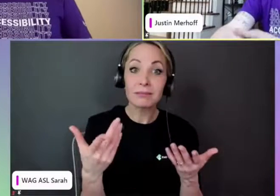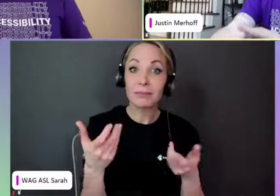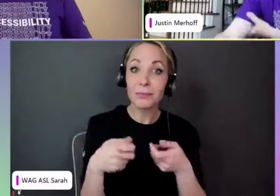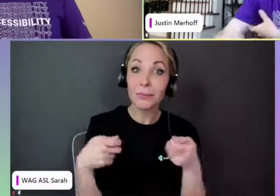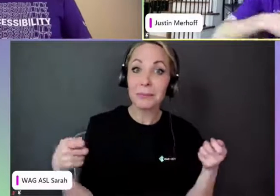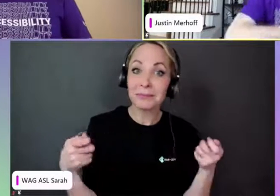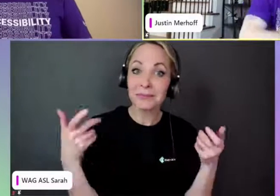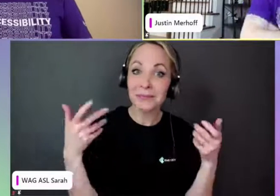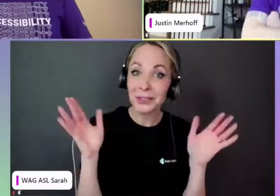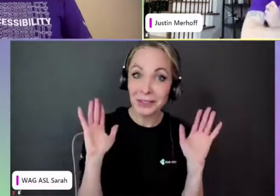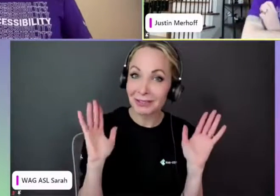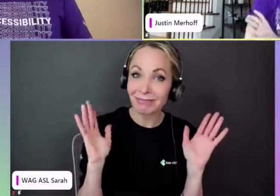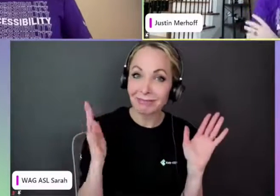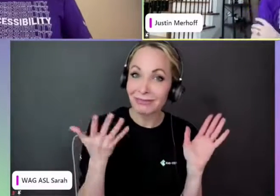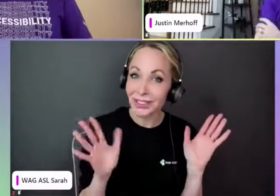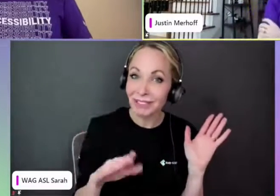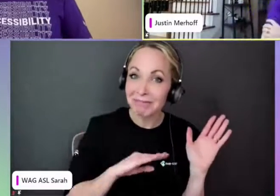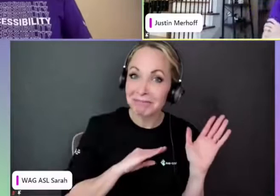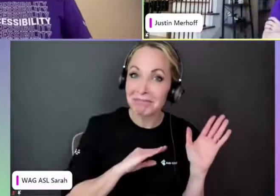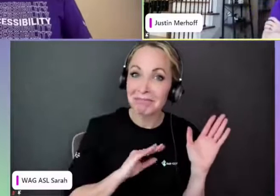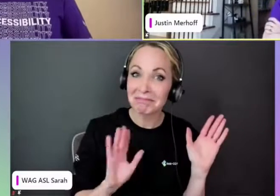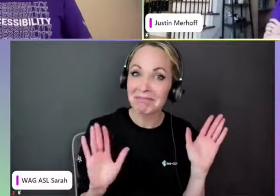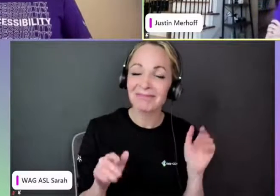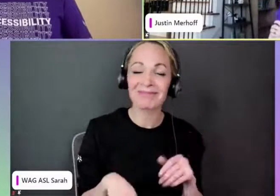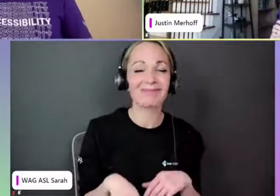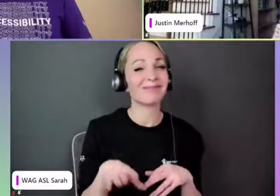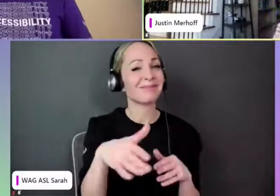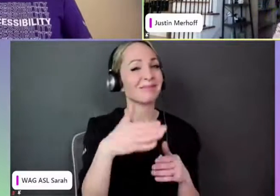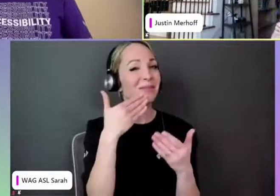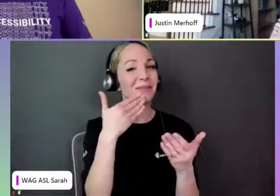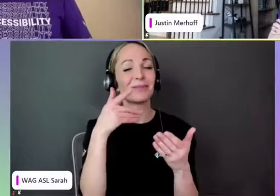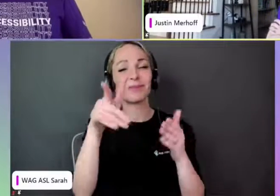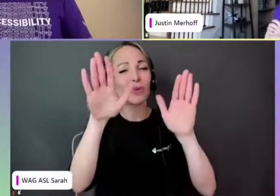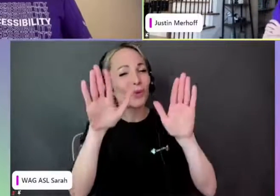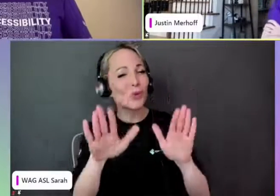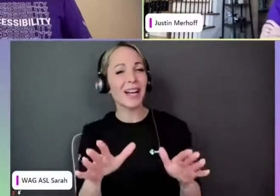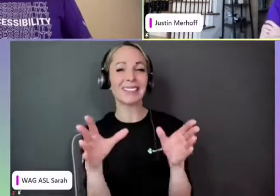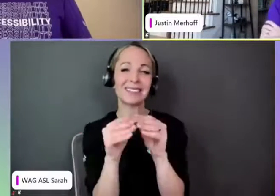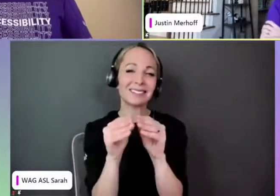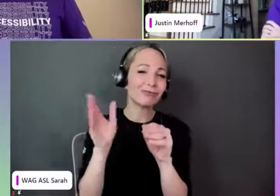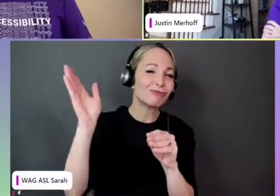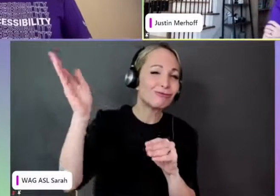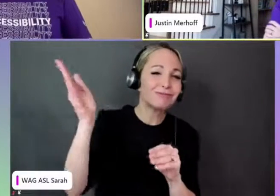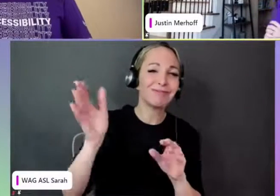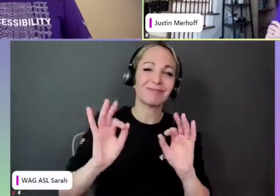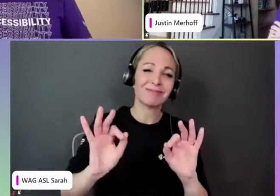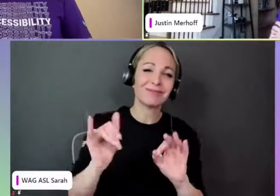we thank you for the great session you provided, Jonathan, and thank you, everyone for attending.